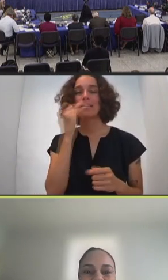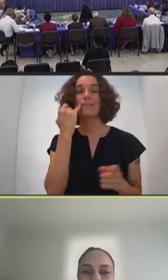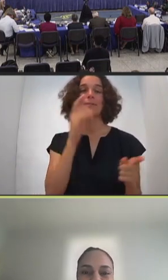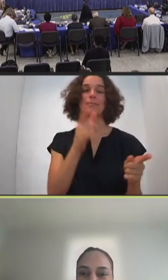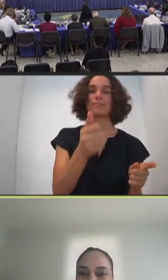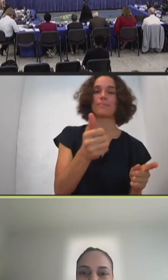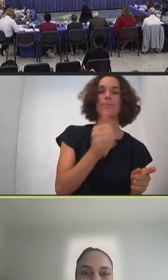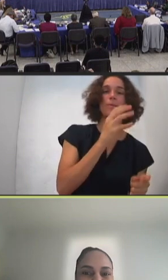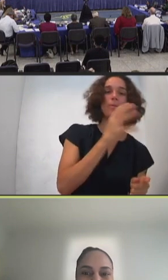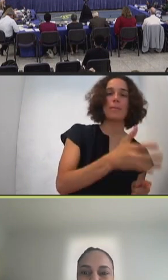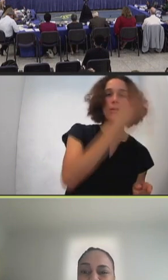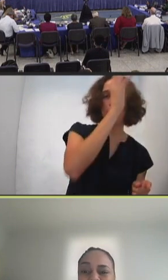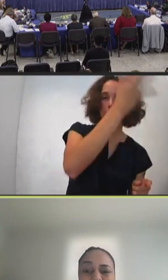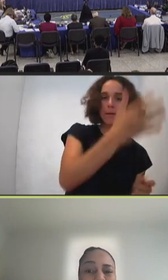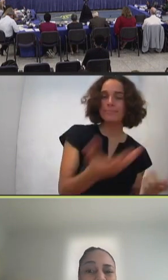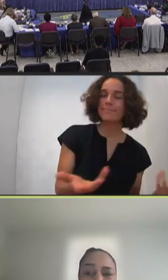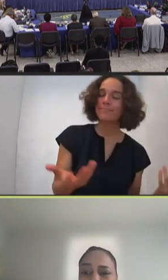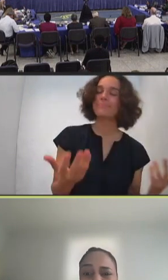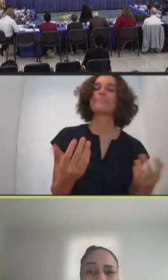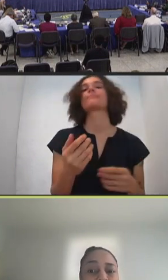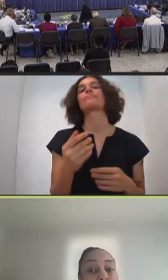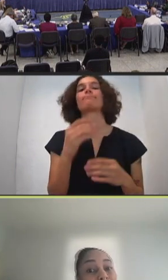And as some other examples, you know, "More catching up,